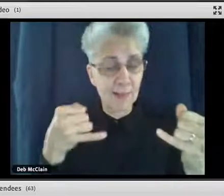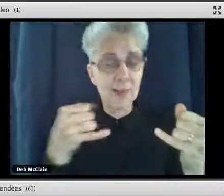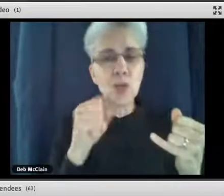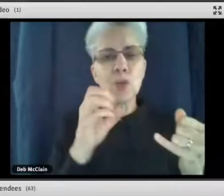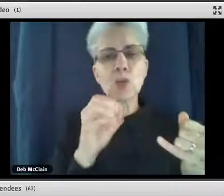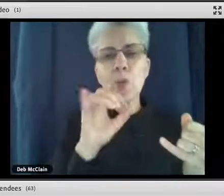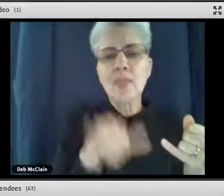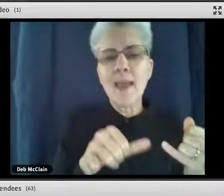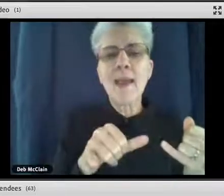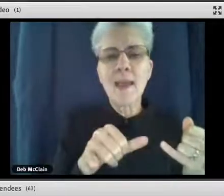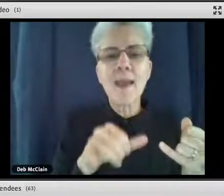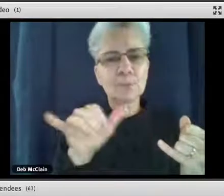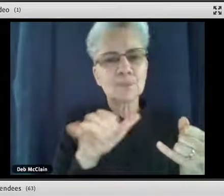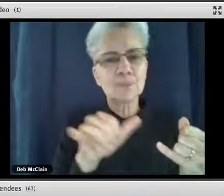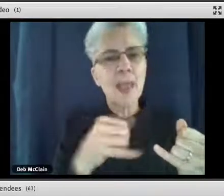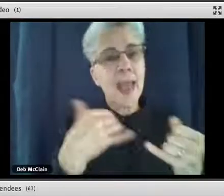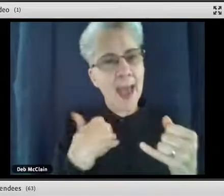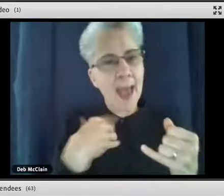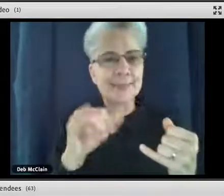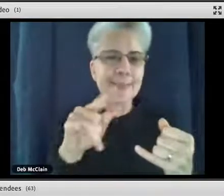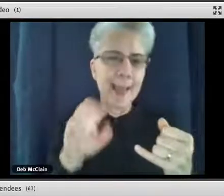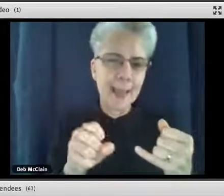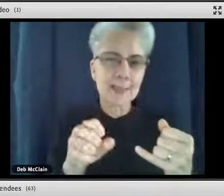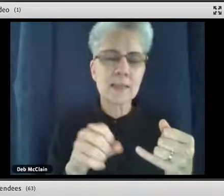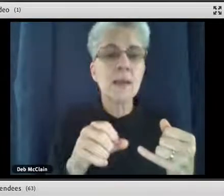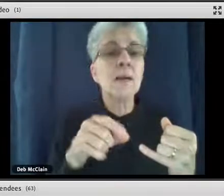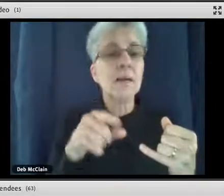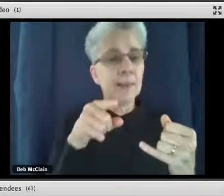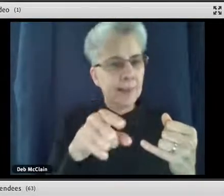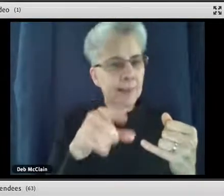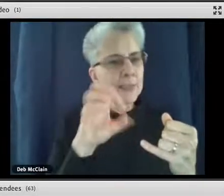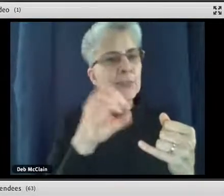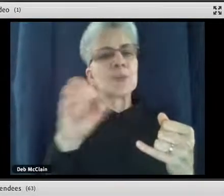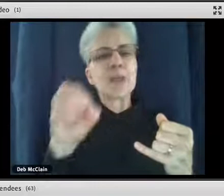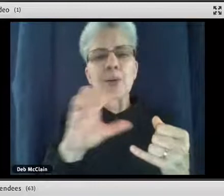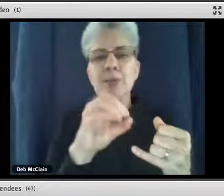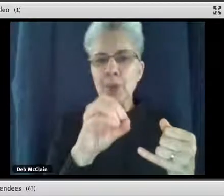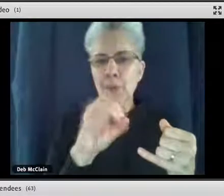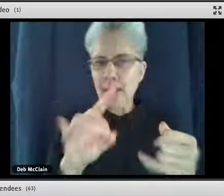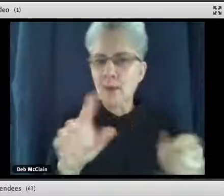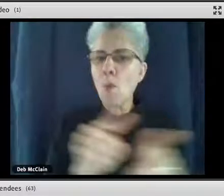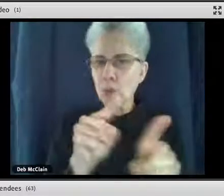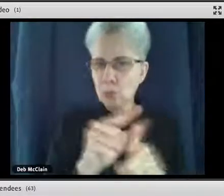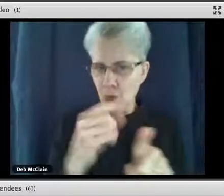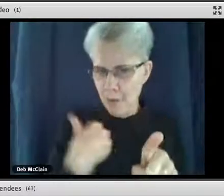So that obviously contains dates. This one will also contain dates as well.